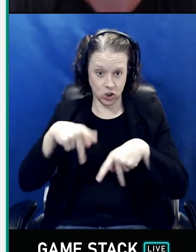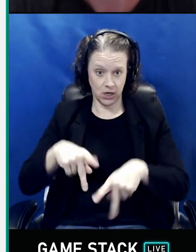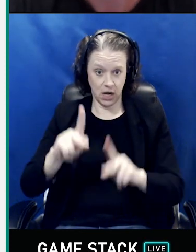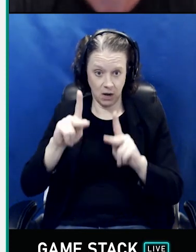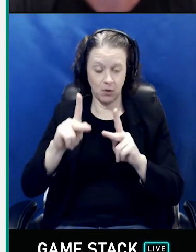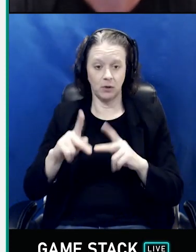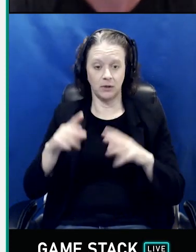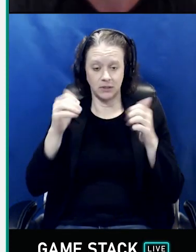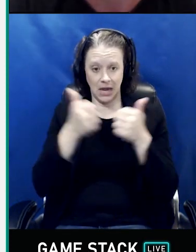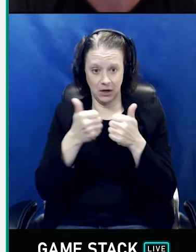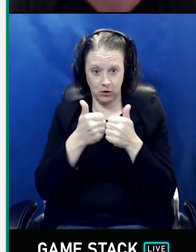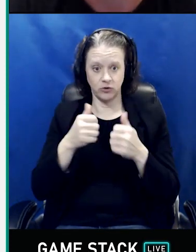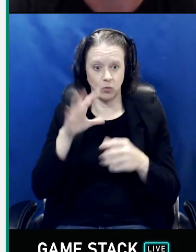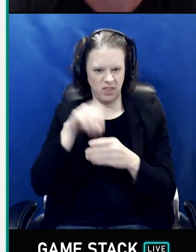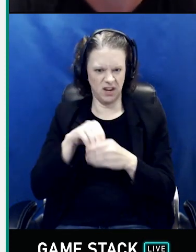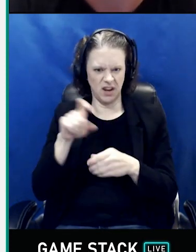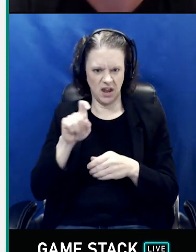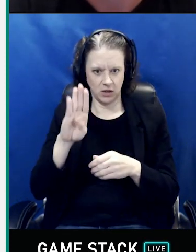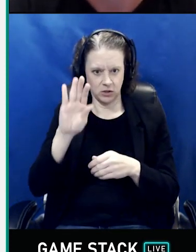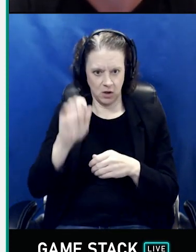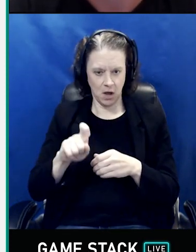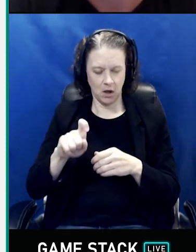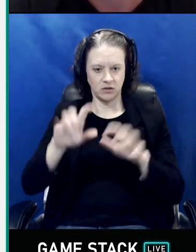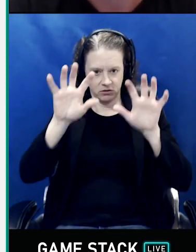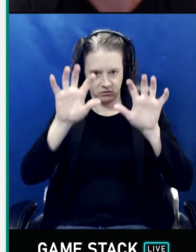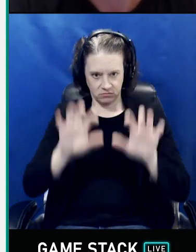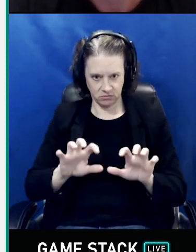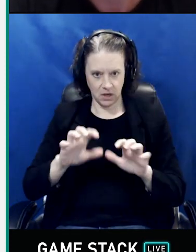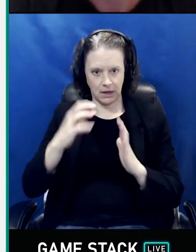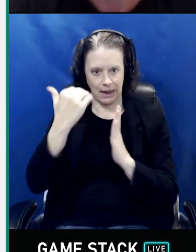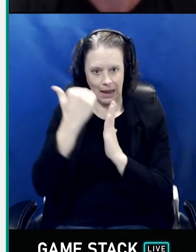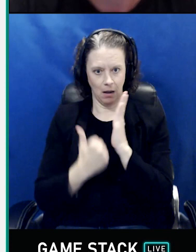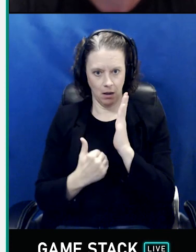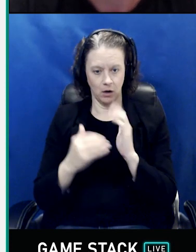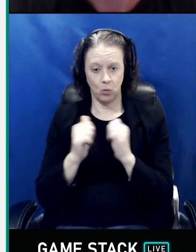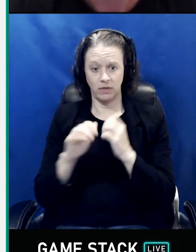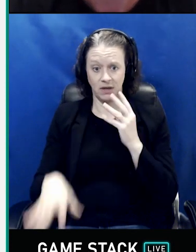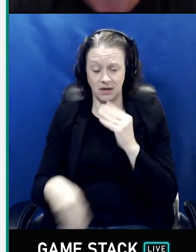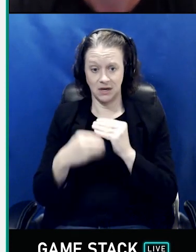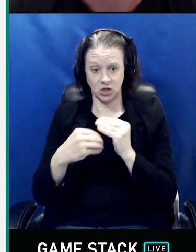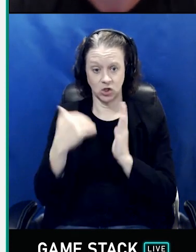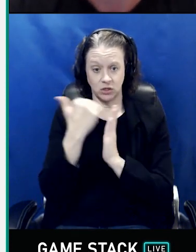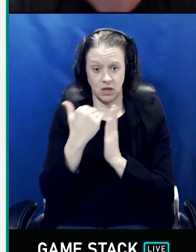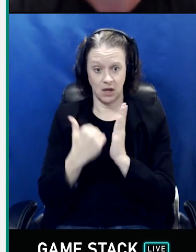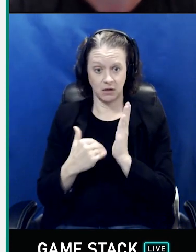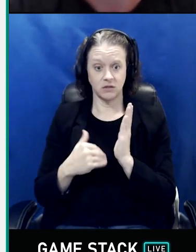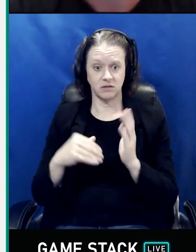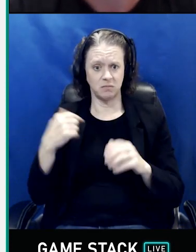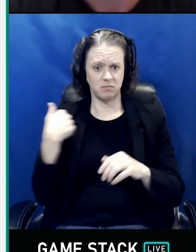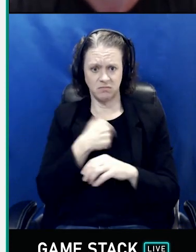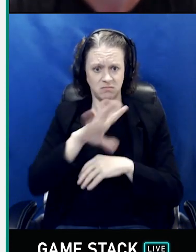with additional titles being added on a monthly basis. The list here is a subset of the total titles